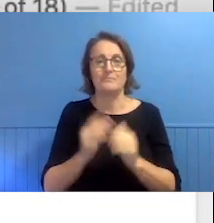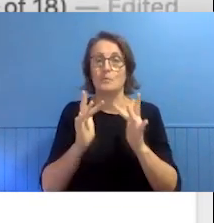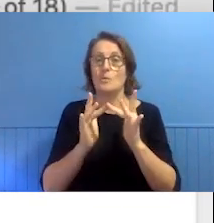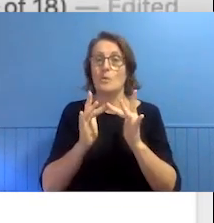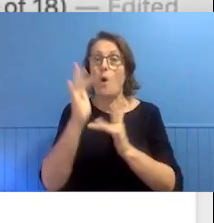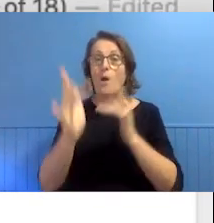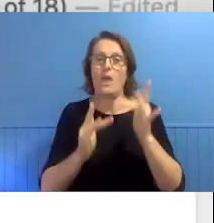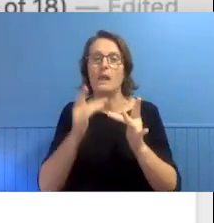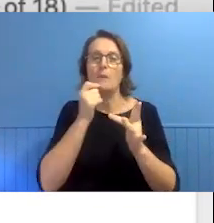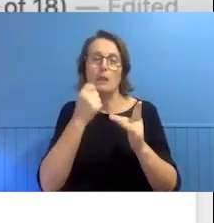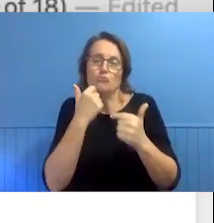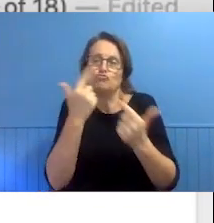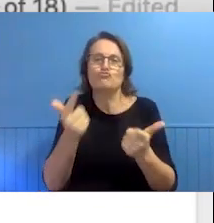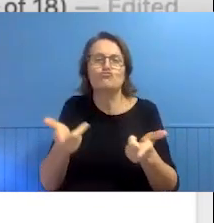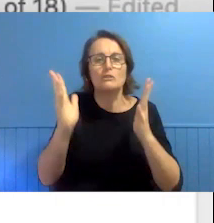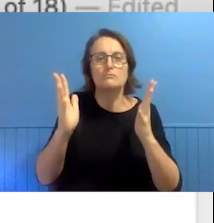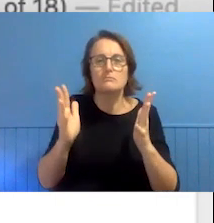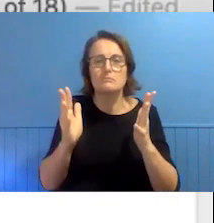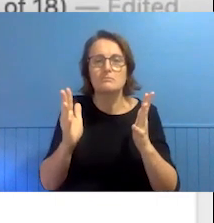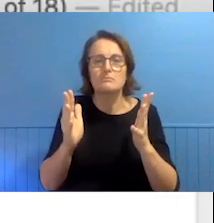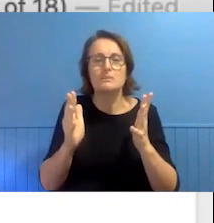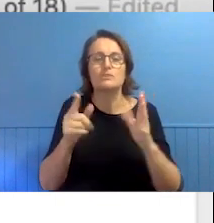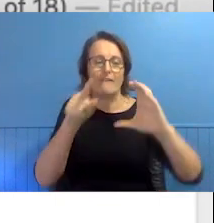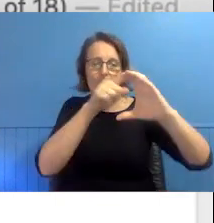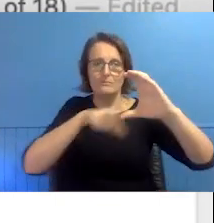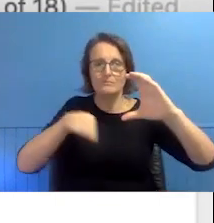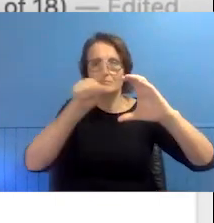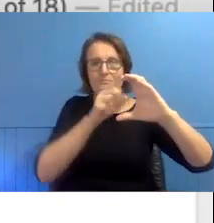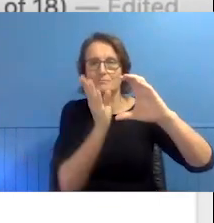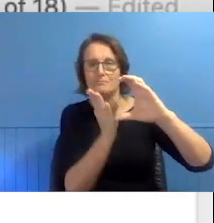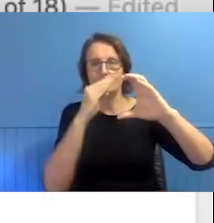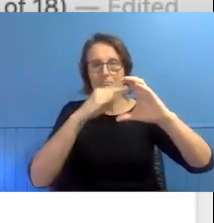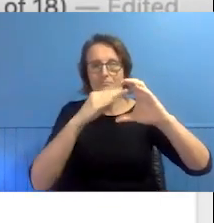I'm showing a little pie chart on screen now. I'm a stats nerd. I love